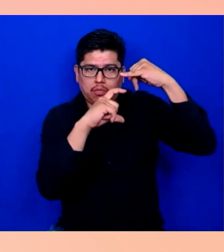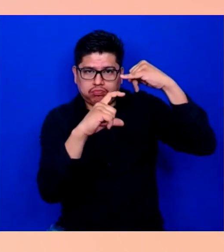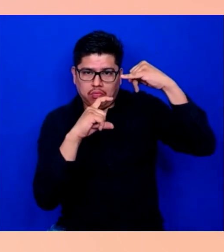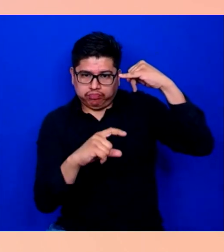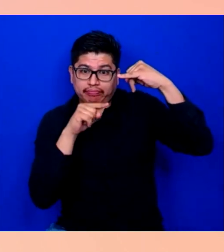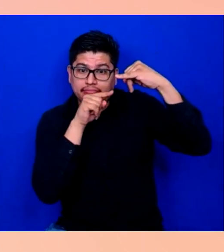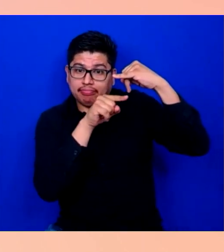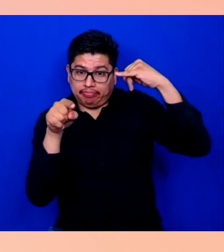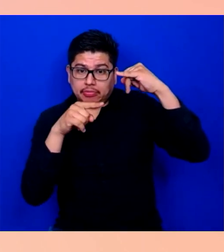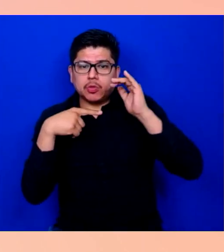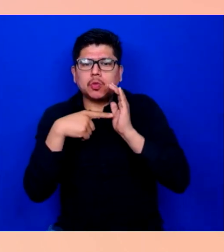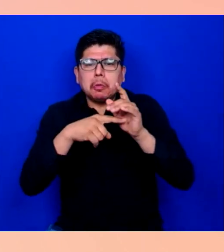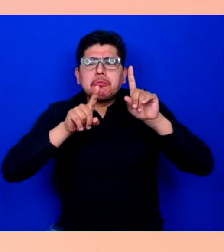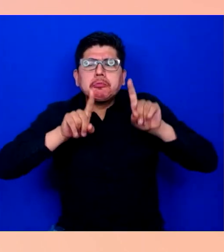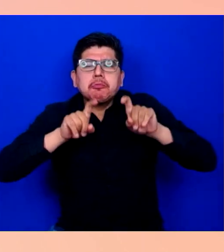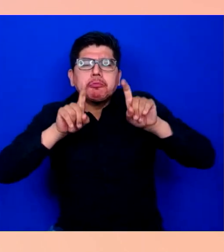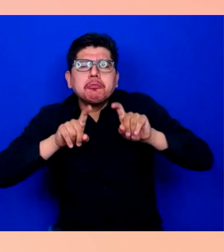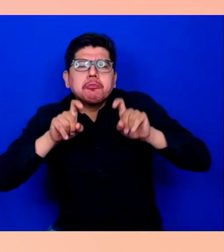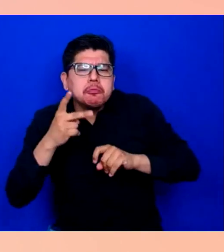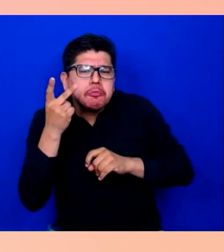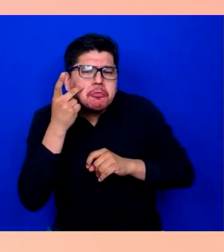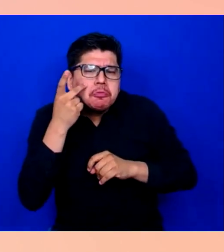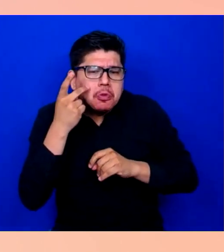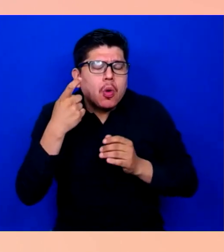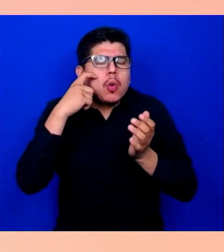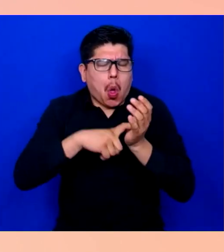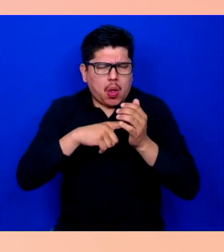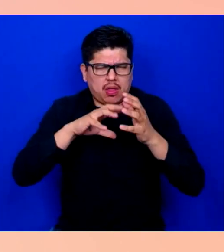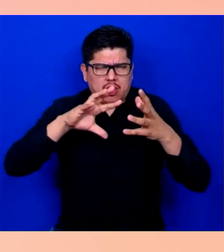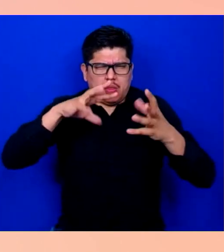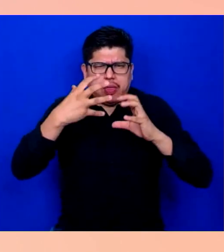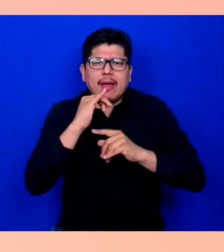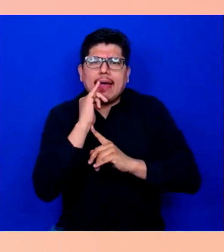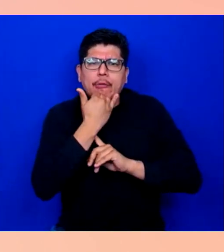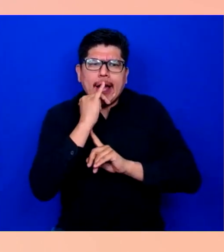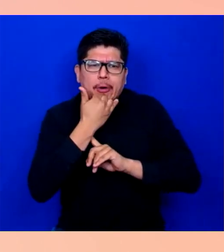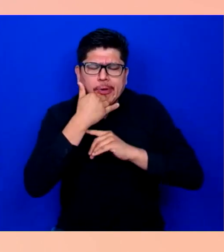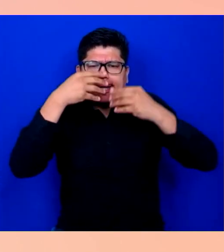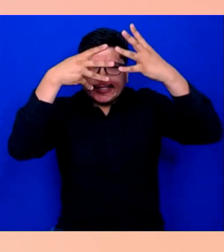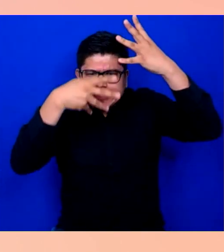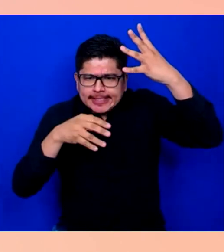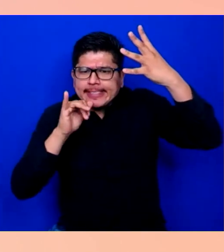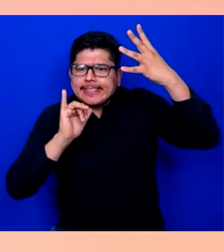In big repos, this can be thousands of lines of code. Great. When my arms are bad,